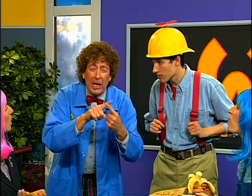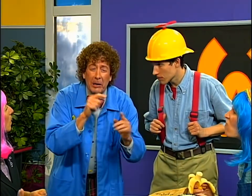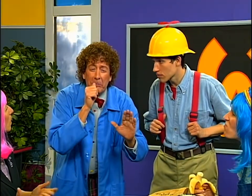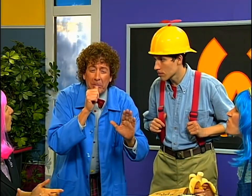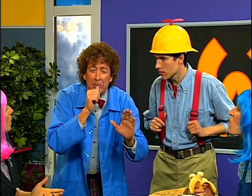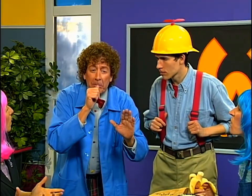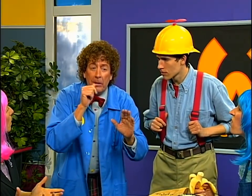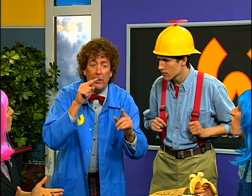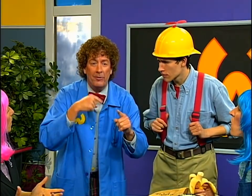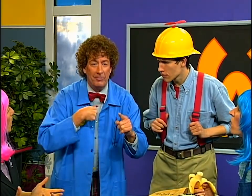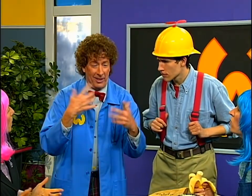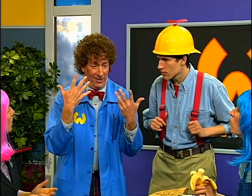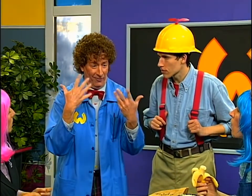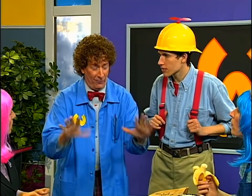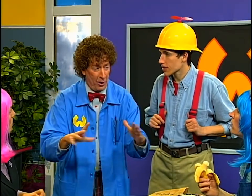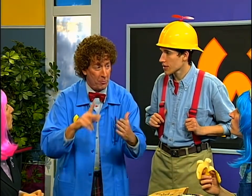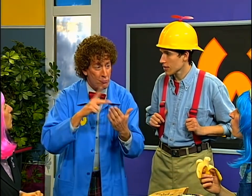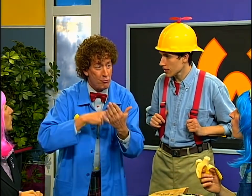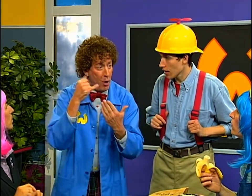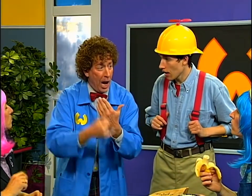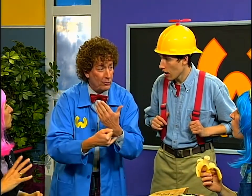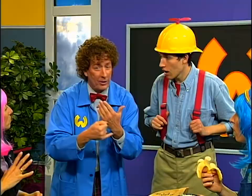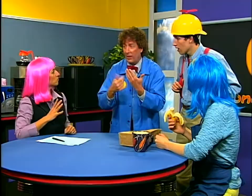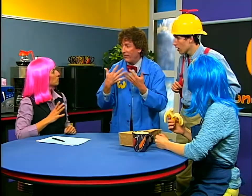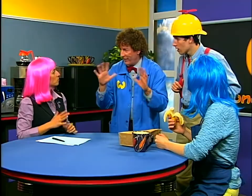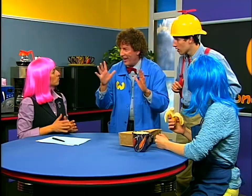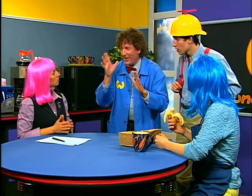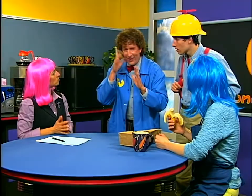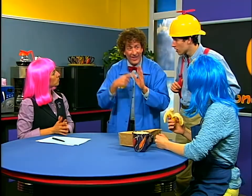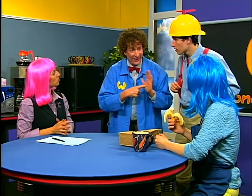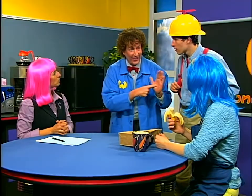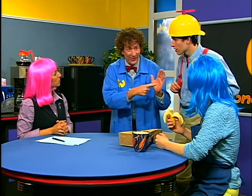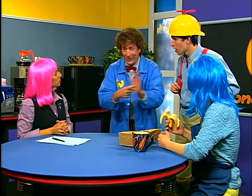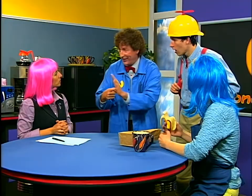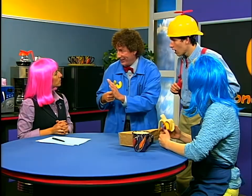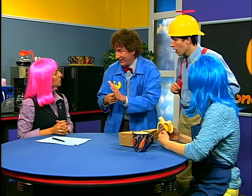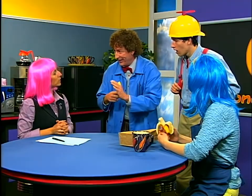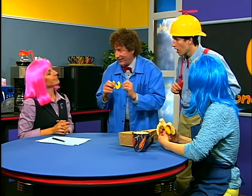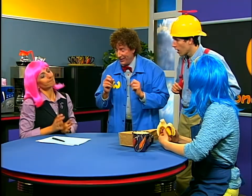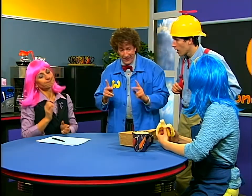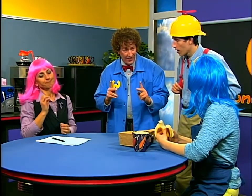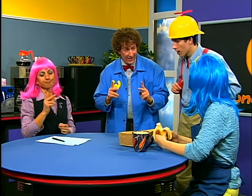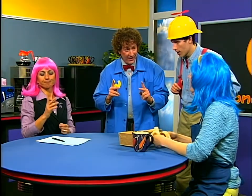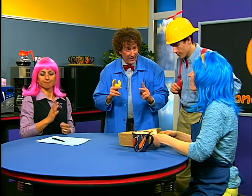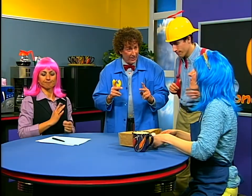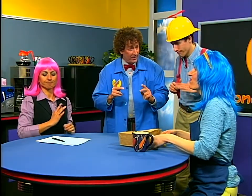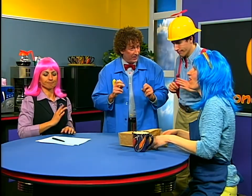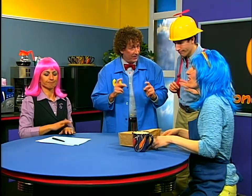OKAY, I'M GOING TO GO GRAB SOME LUNCH, AND THEN I'LL BE BACK SOON. MM-HMM. HMMM.